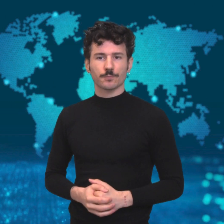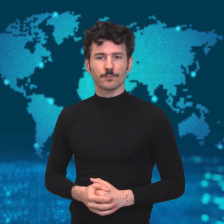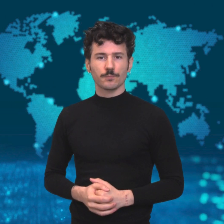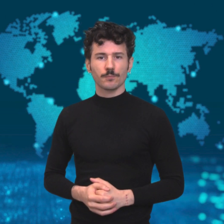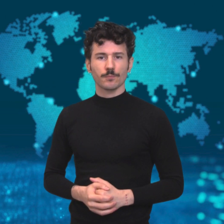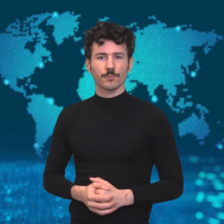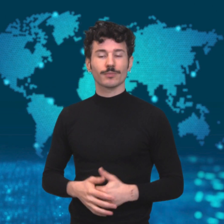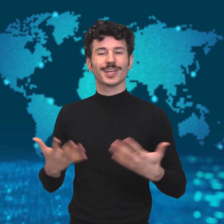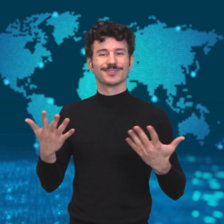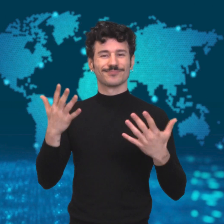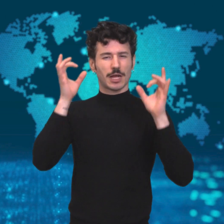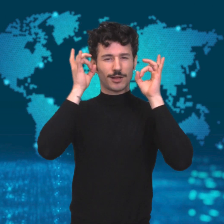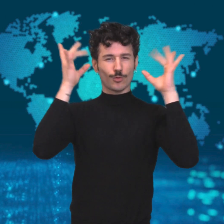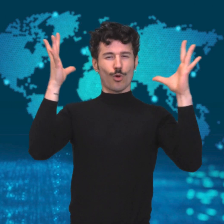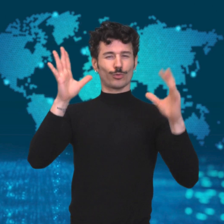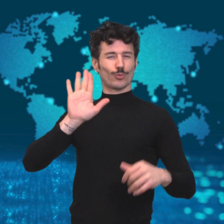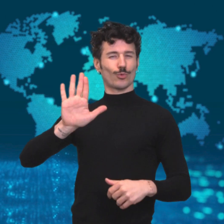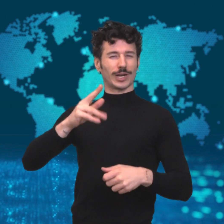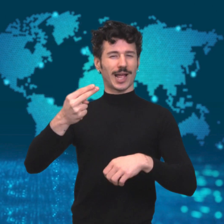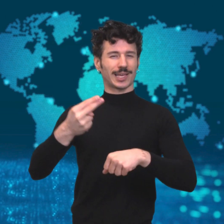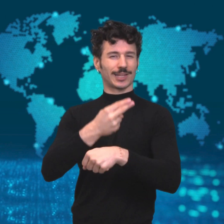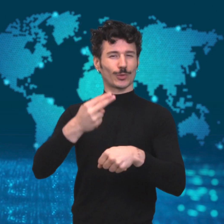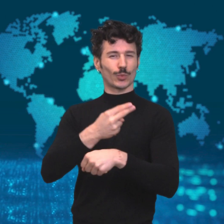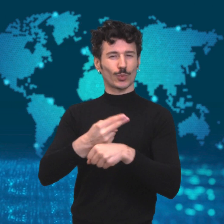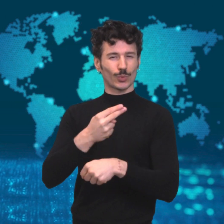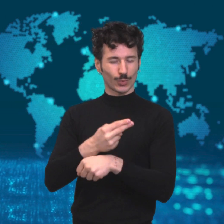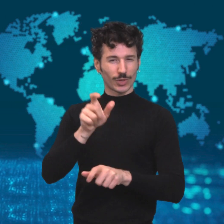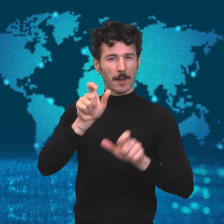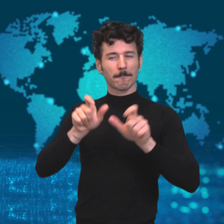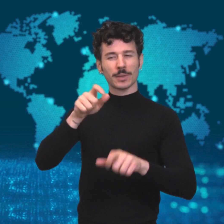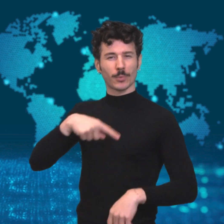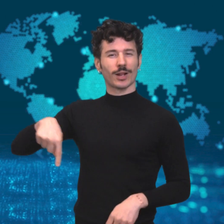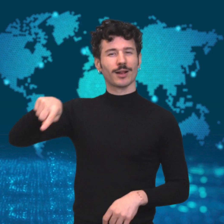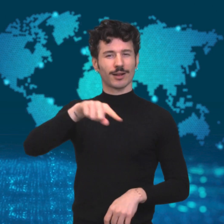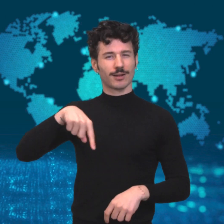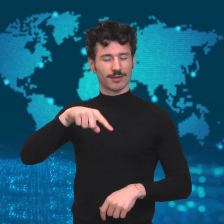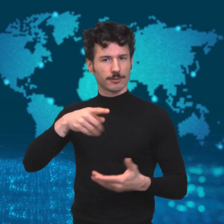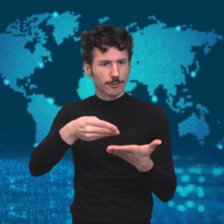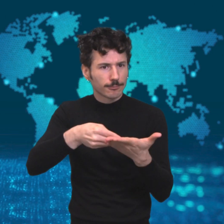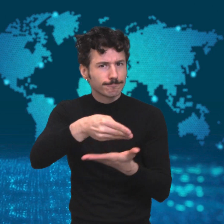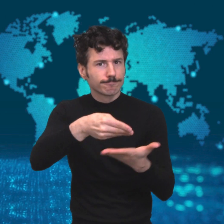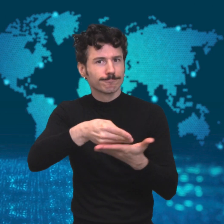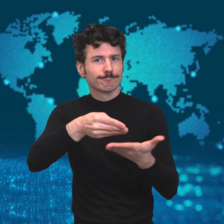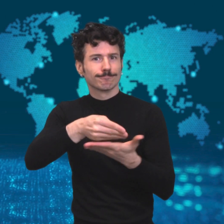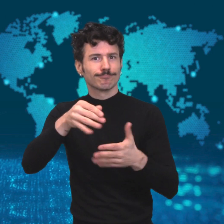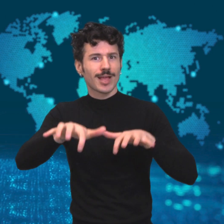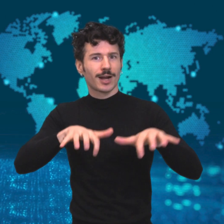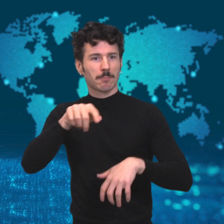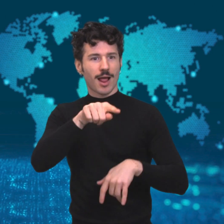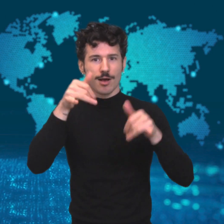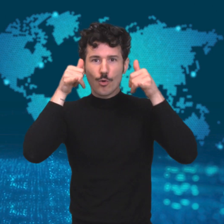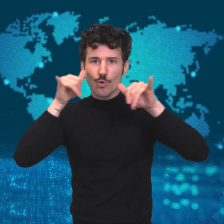It is common for devotees to feed the cows, which are